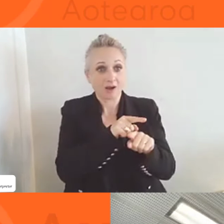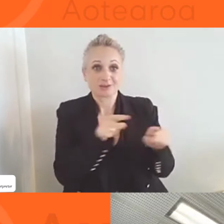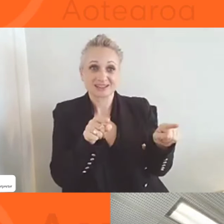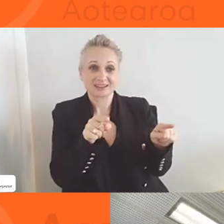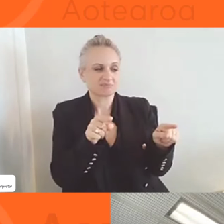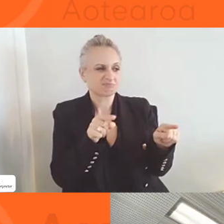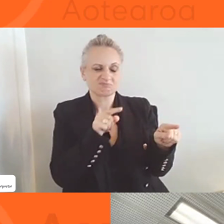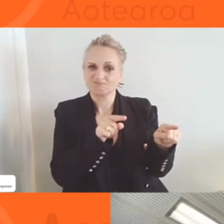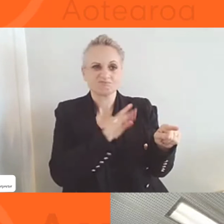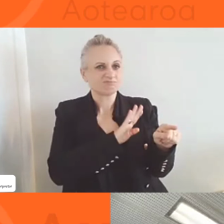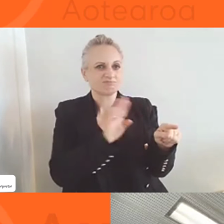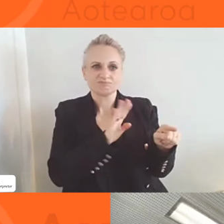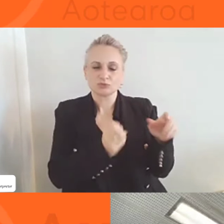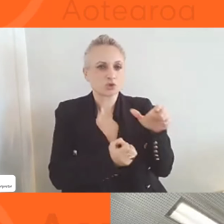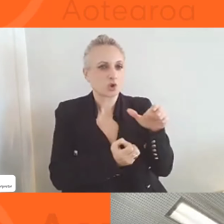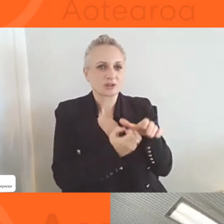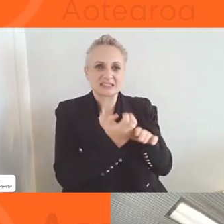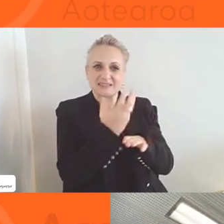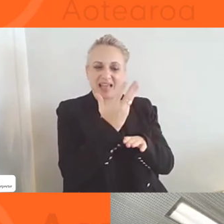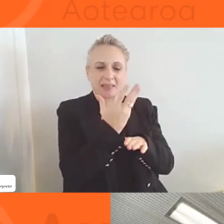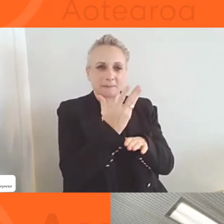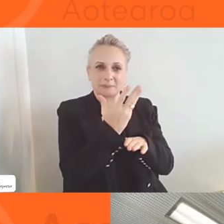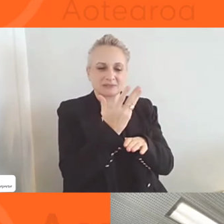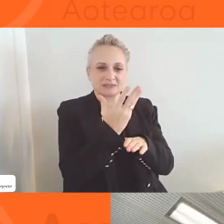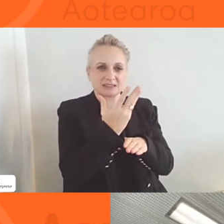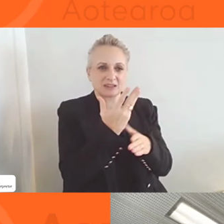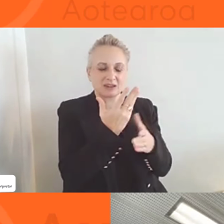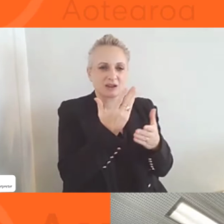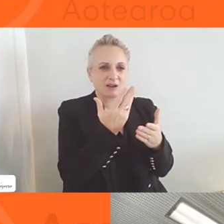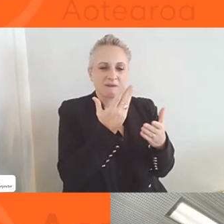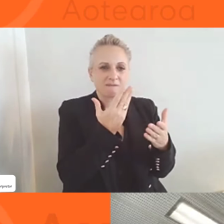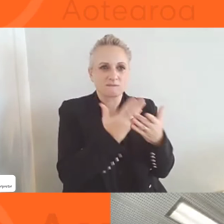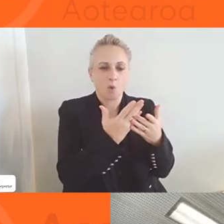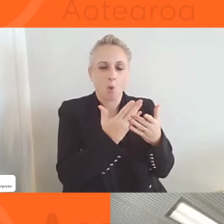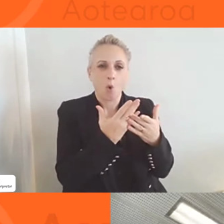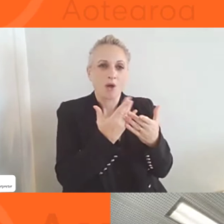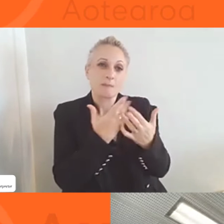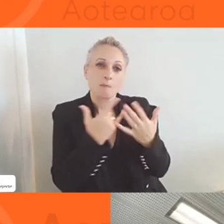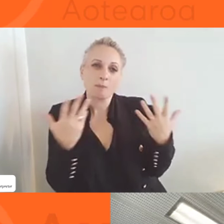it's only developed for about 18% of the population, the other